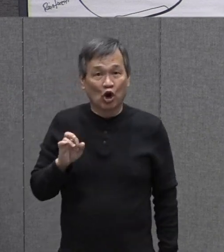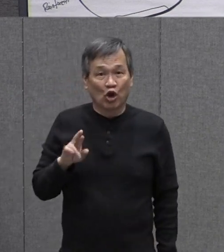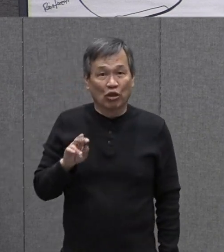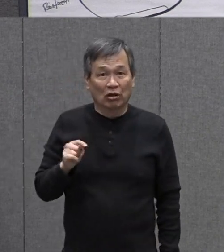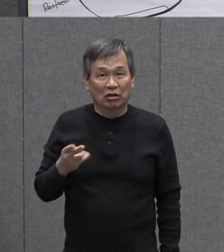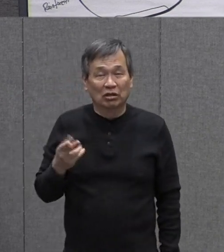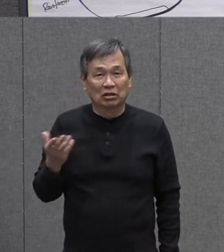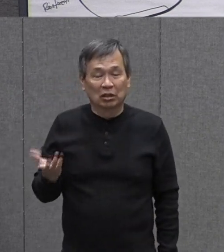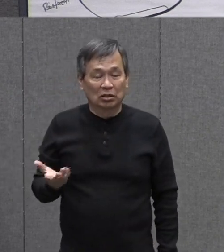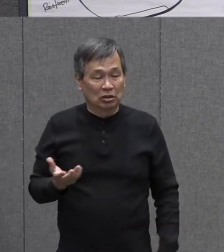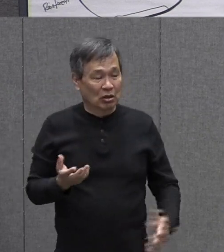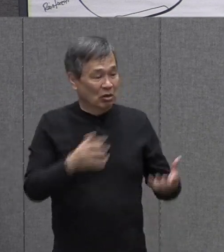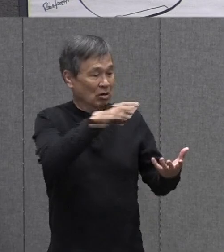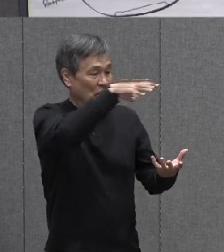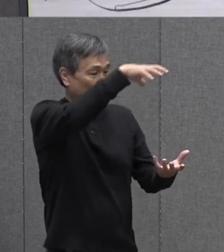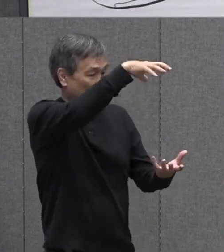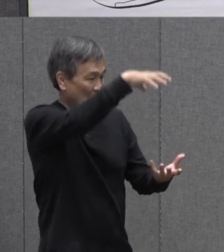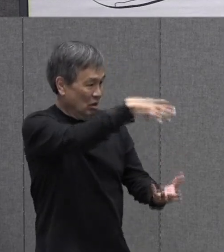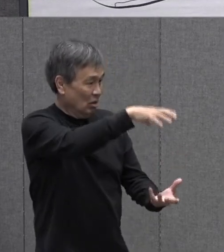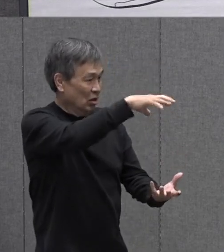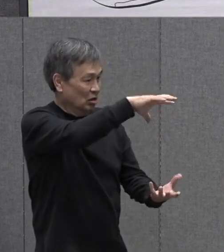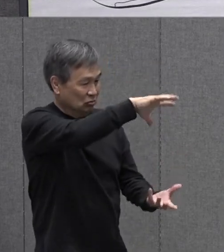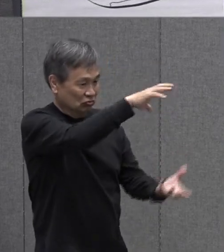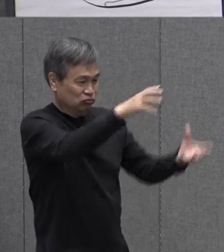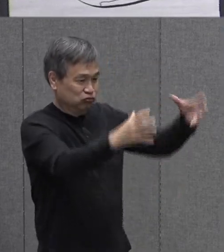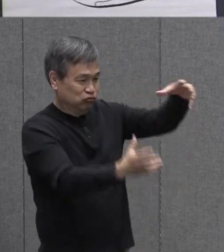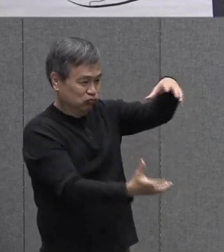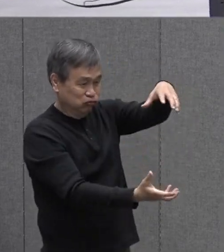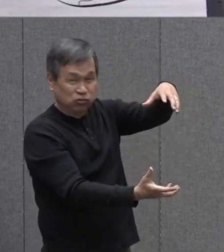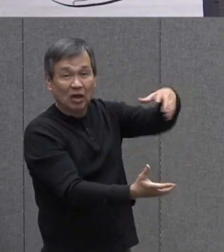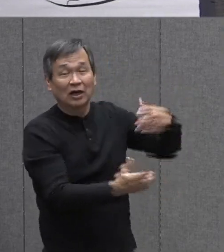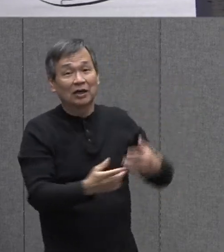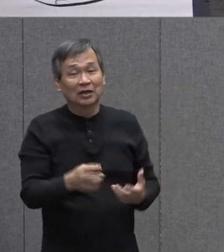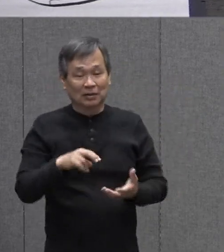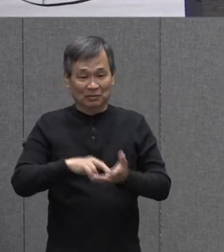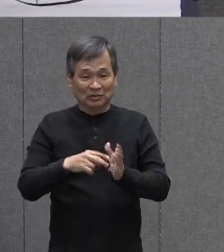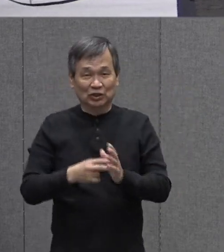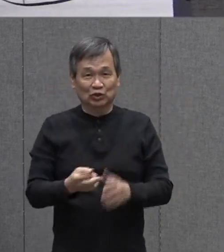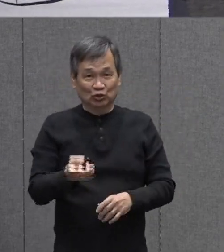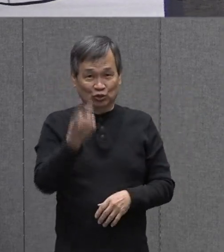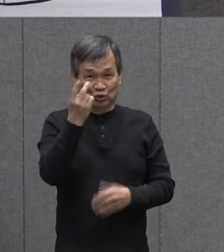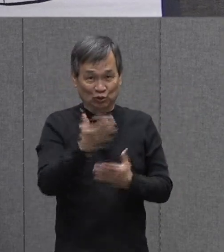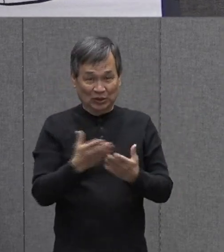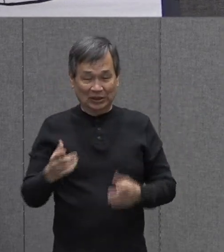Earth is also, has two meanings for this word. It is also what things grow in.